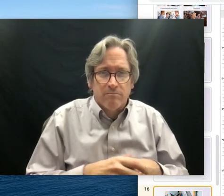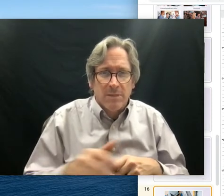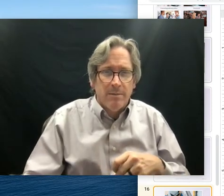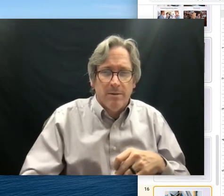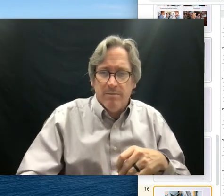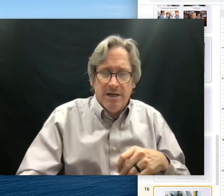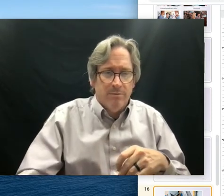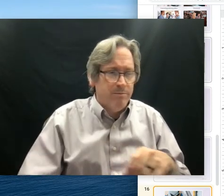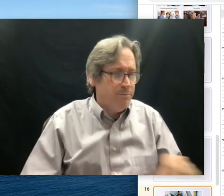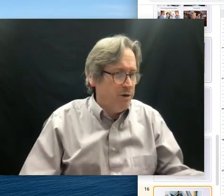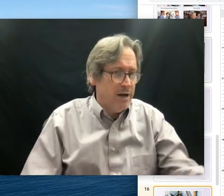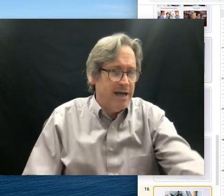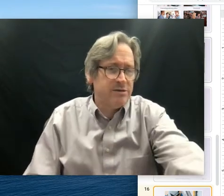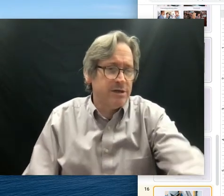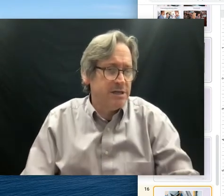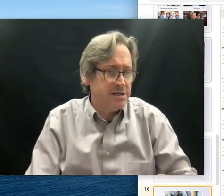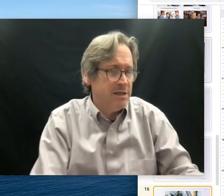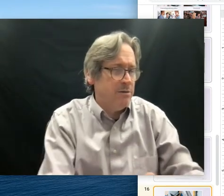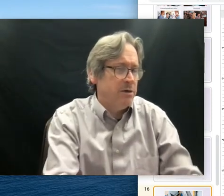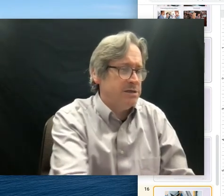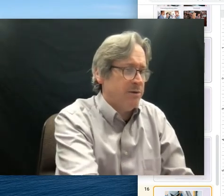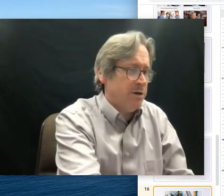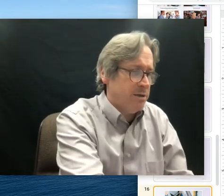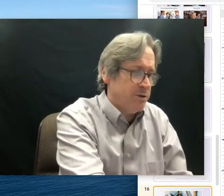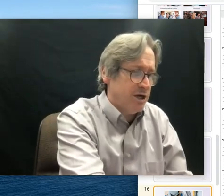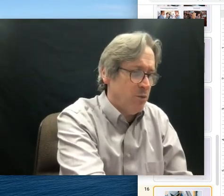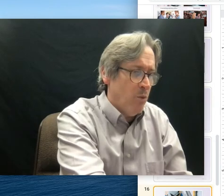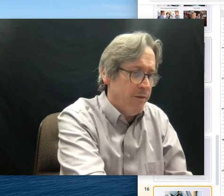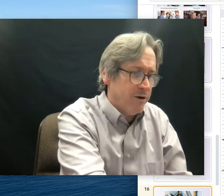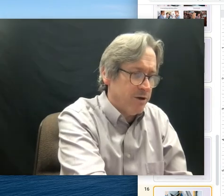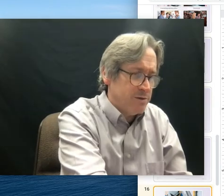i'm gonna need to put an asterisk next to that one because i want to double check what they're using